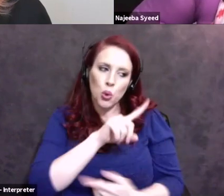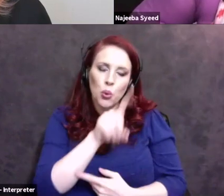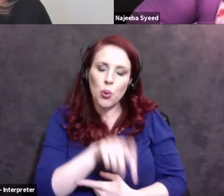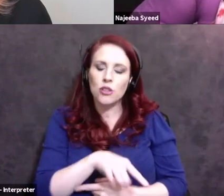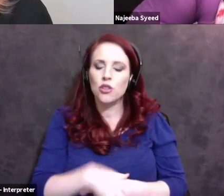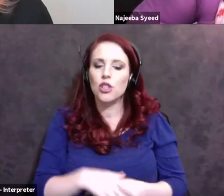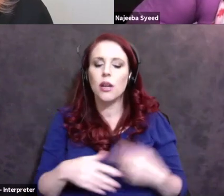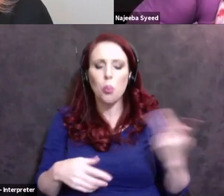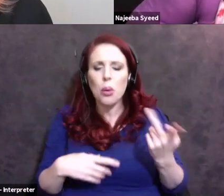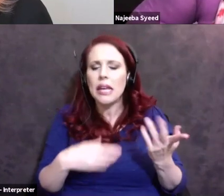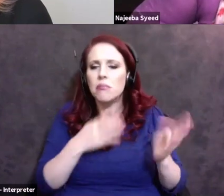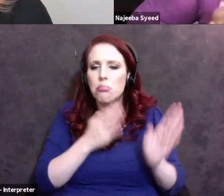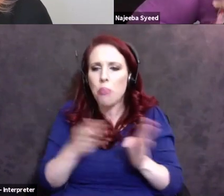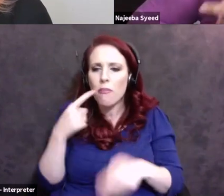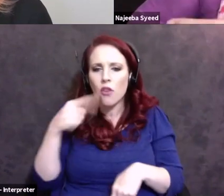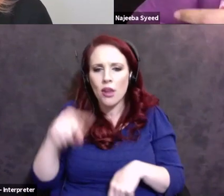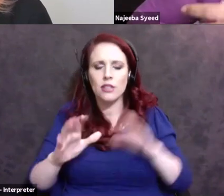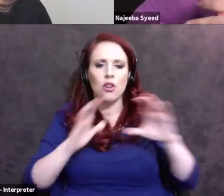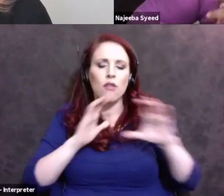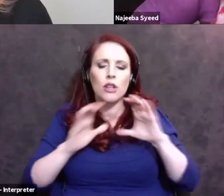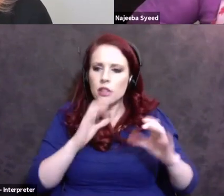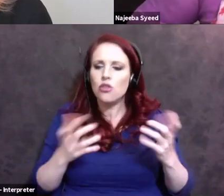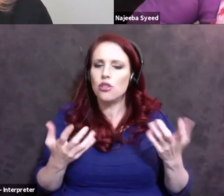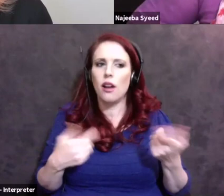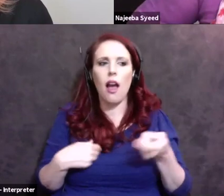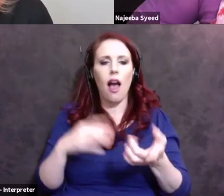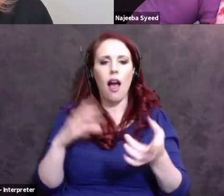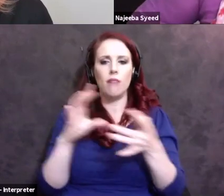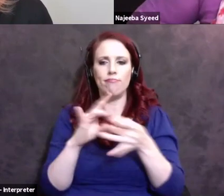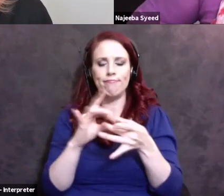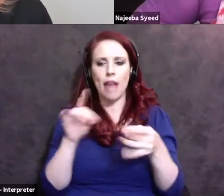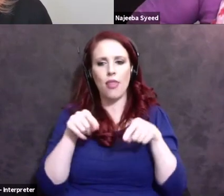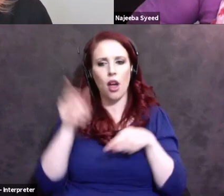I was talking about the notion for many of us who do this work, Islamophobia has currency